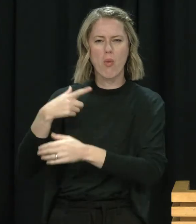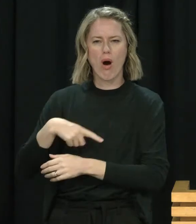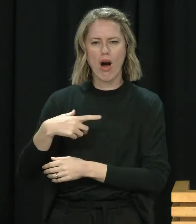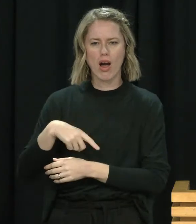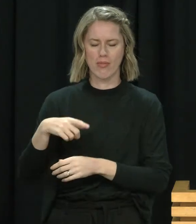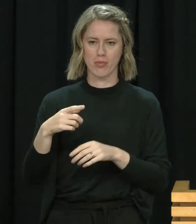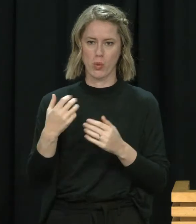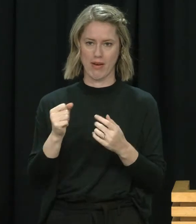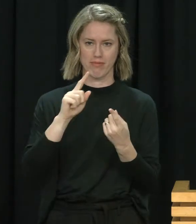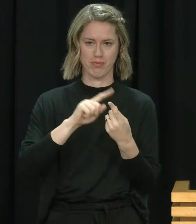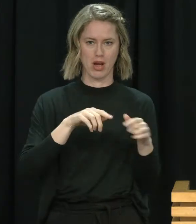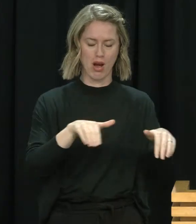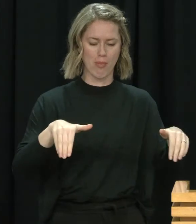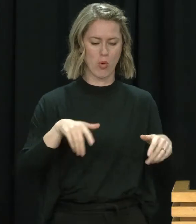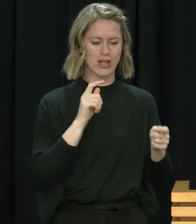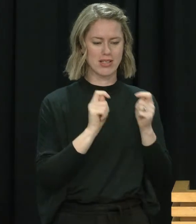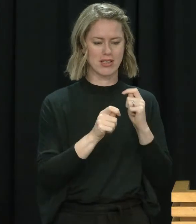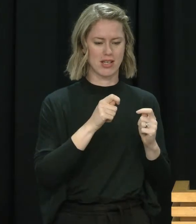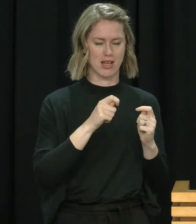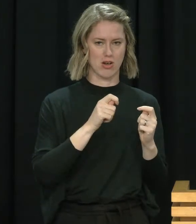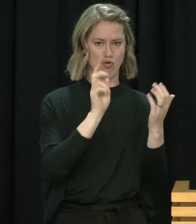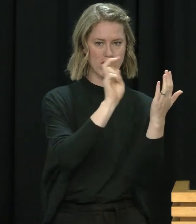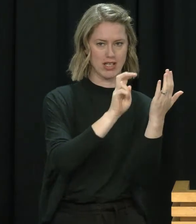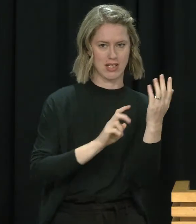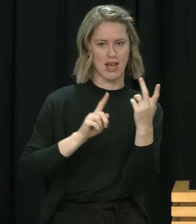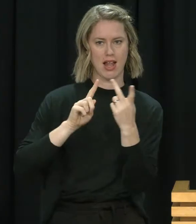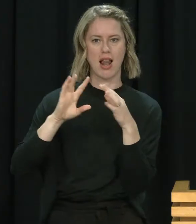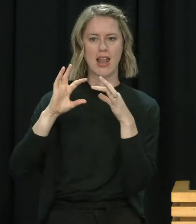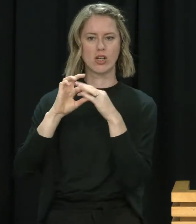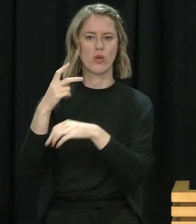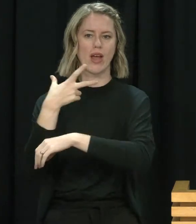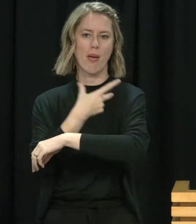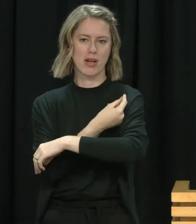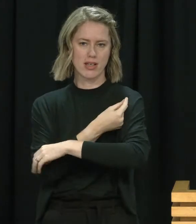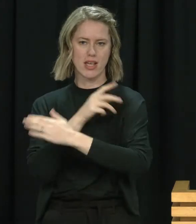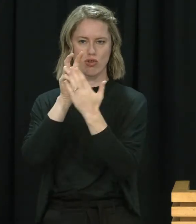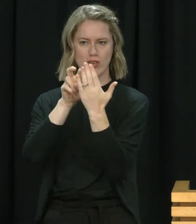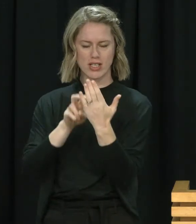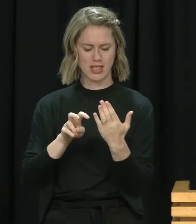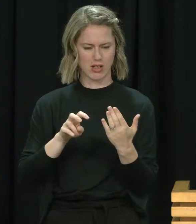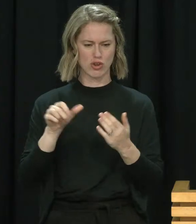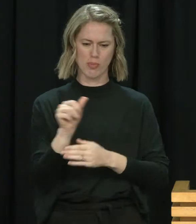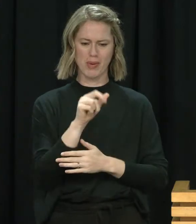border vaccinated. Can you talk about what the barrier is